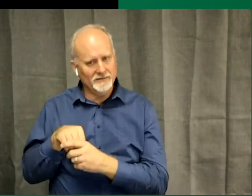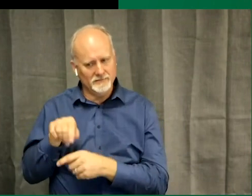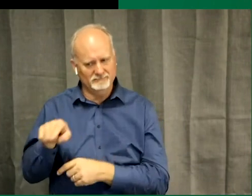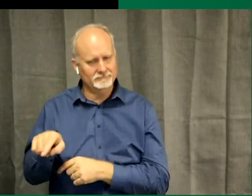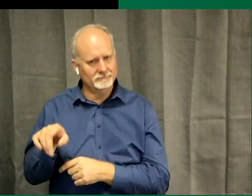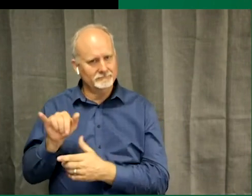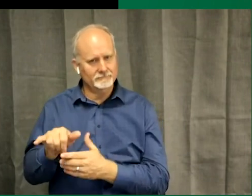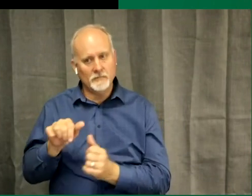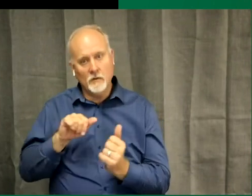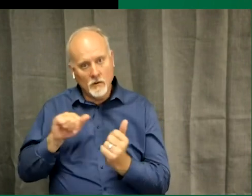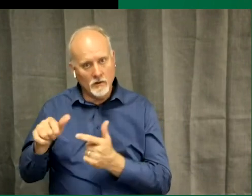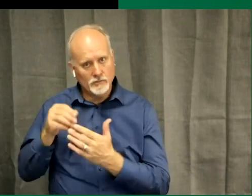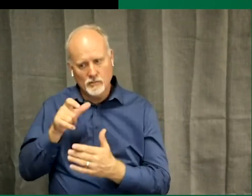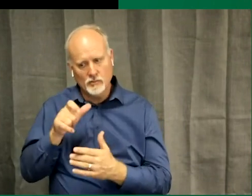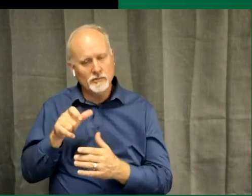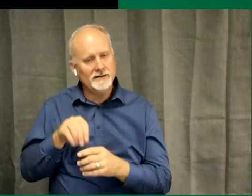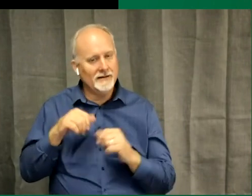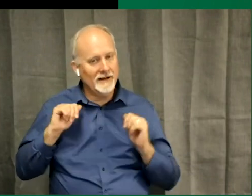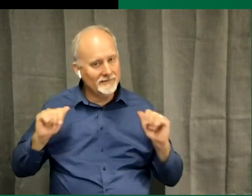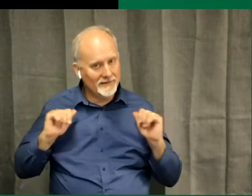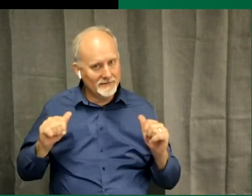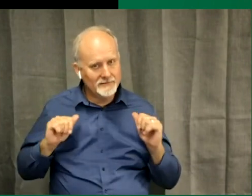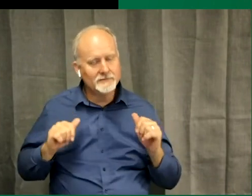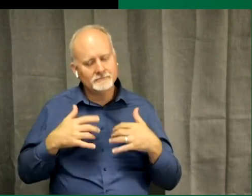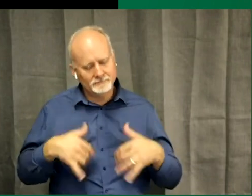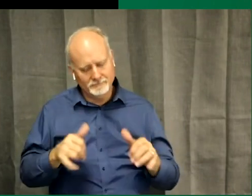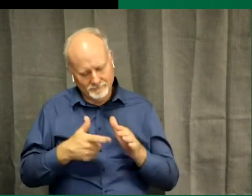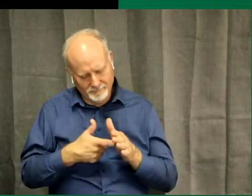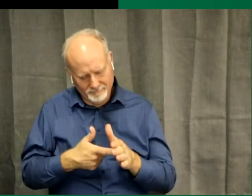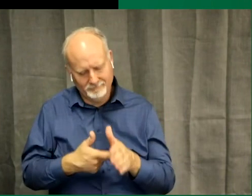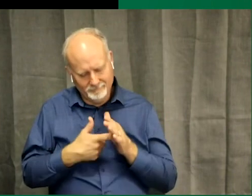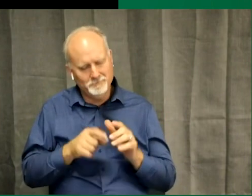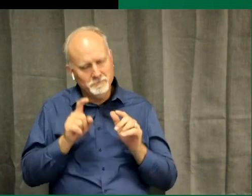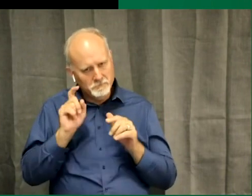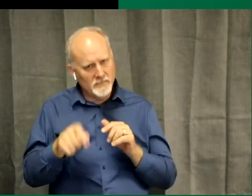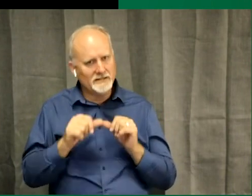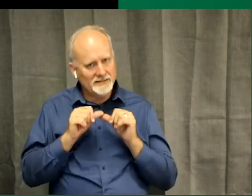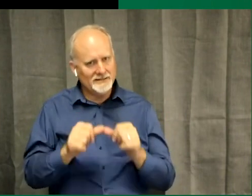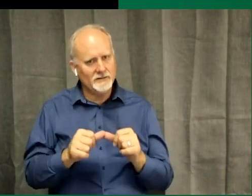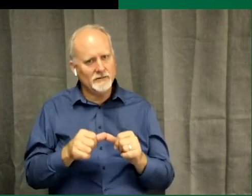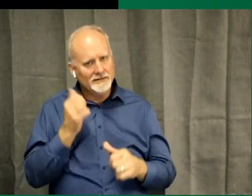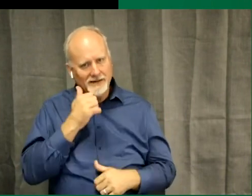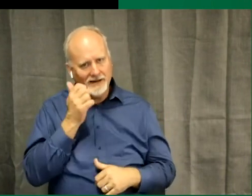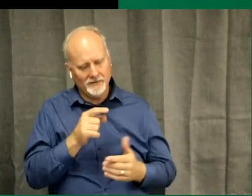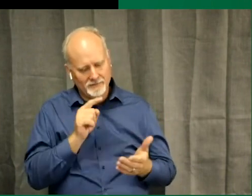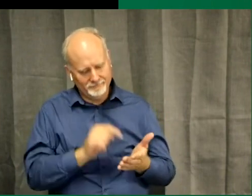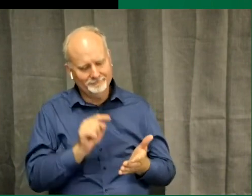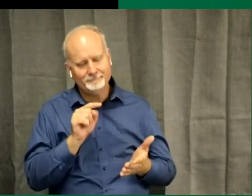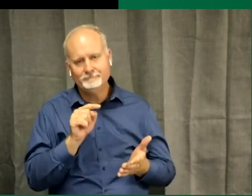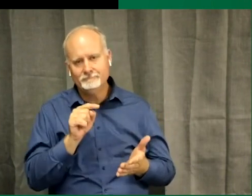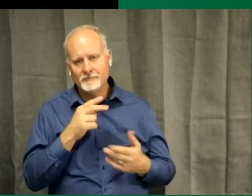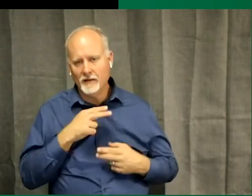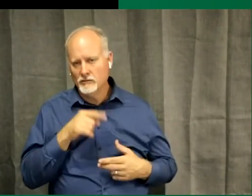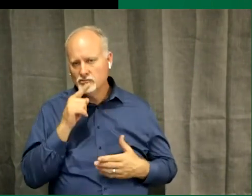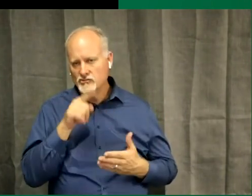and all students in athletics you all have to continue doing daily health check throughout the